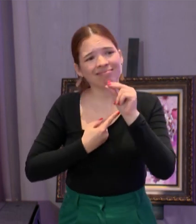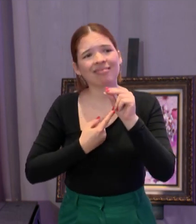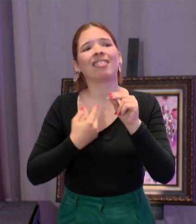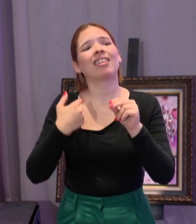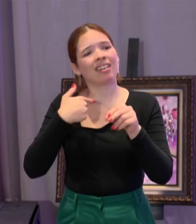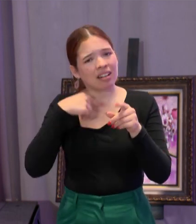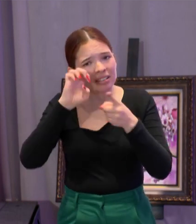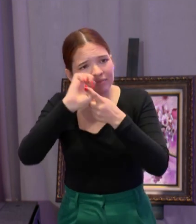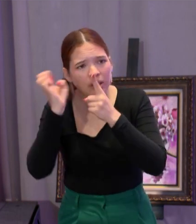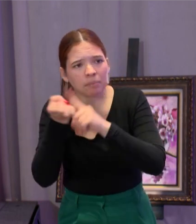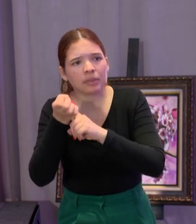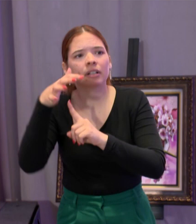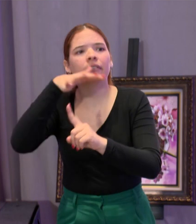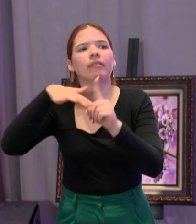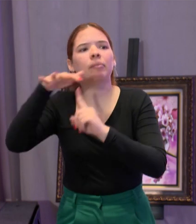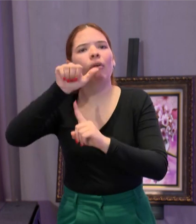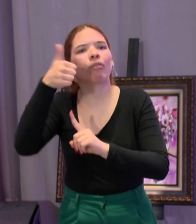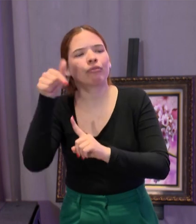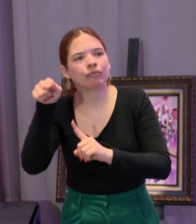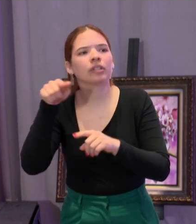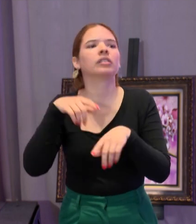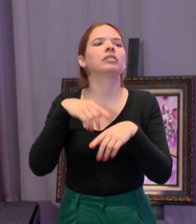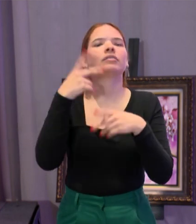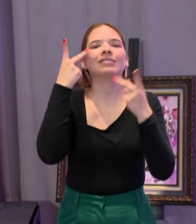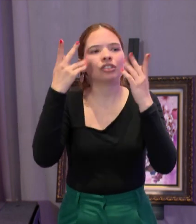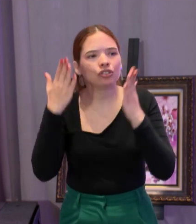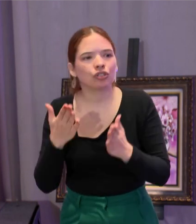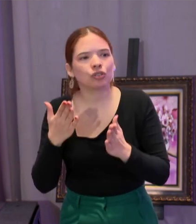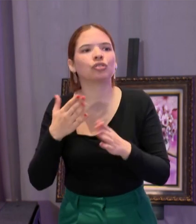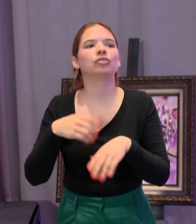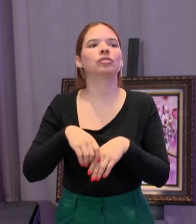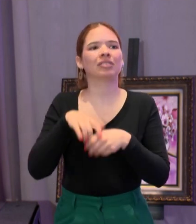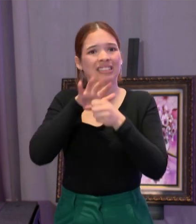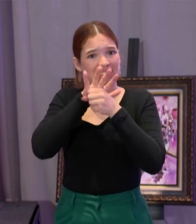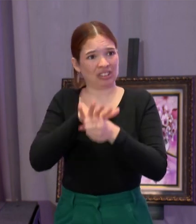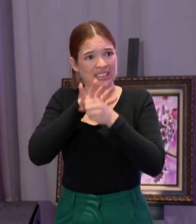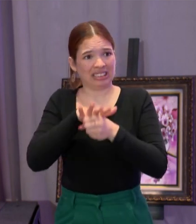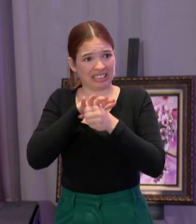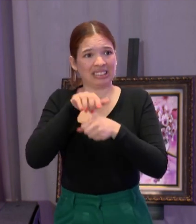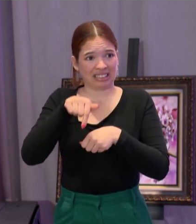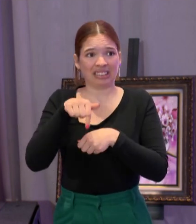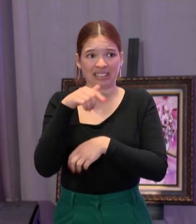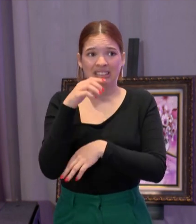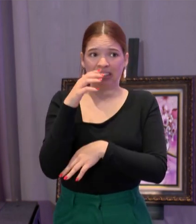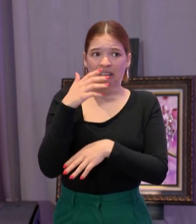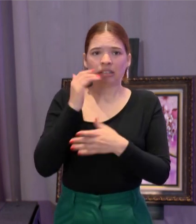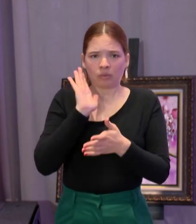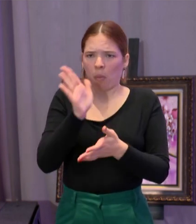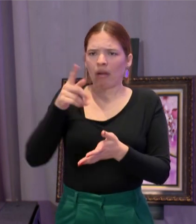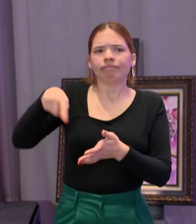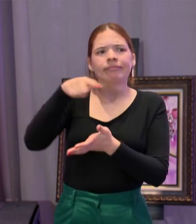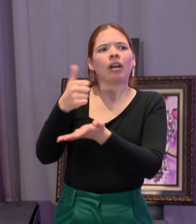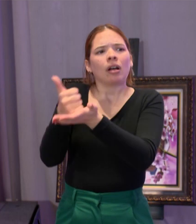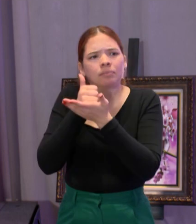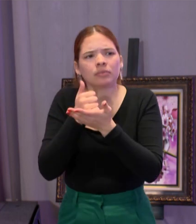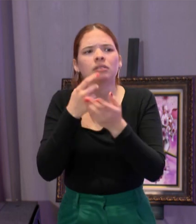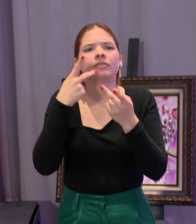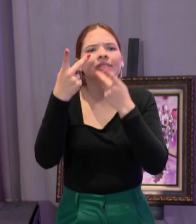IMPACTS OF VISITORS COMING TO THE SITE, ALSO STRESS THE TREES. THIS YEAR WE'LL BE HELPING VISITORS UNDERSTAND HOW THEY,